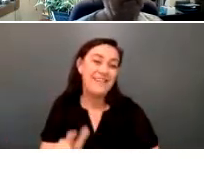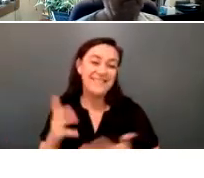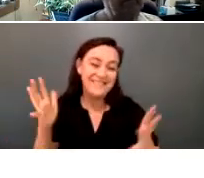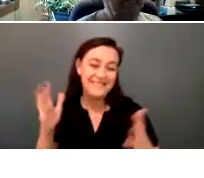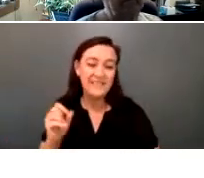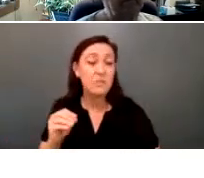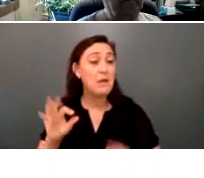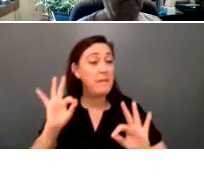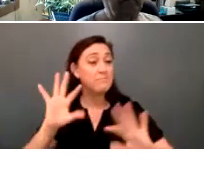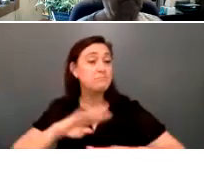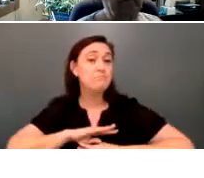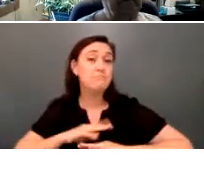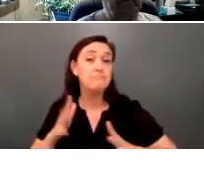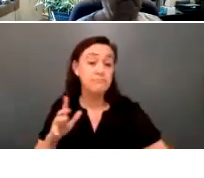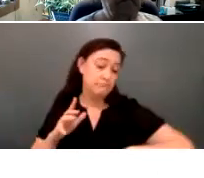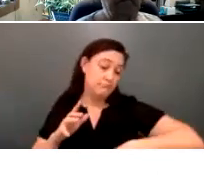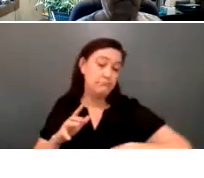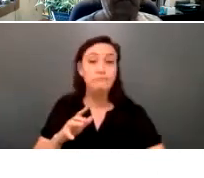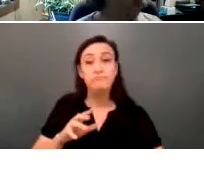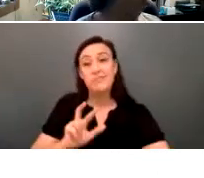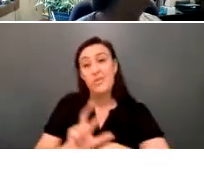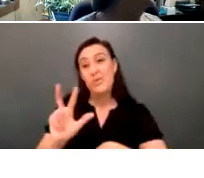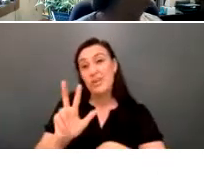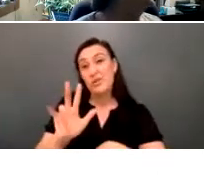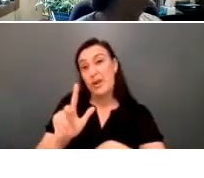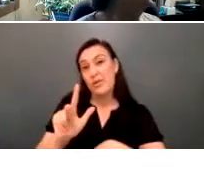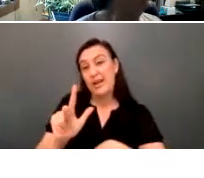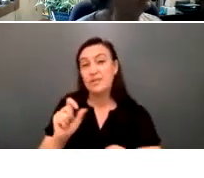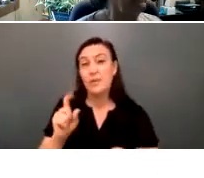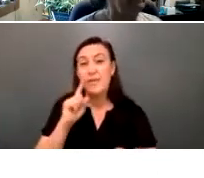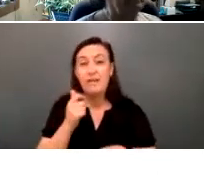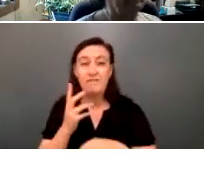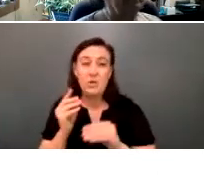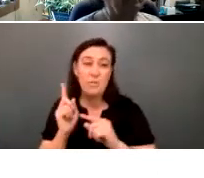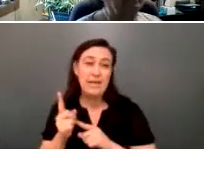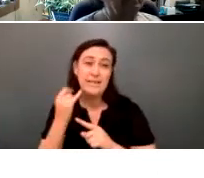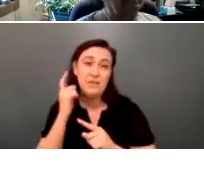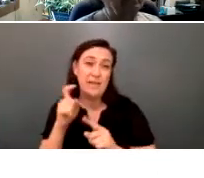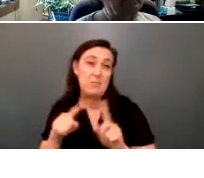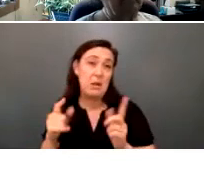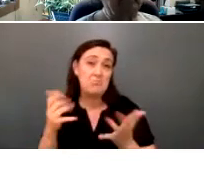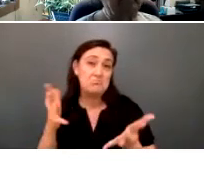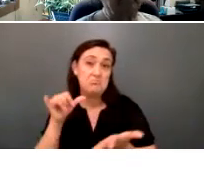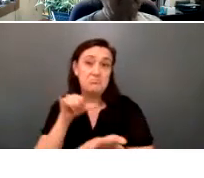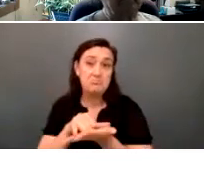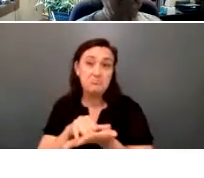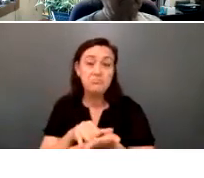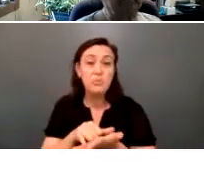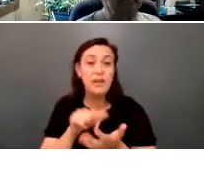So now I think that's good. We're at 323 my mind, so we just got a couple more minutes if we need it. Otherwise I think we've addressed all